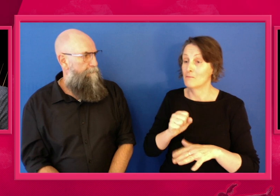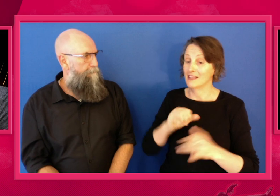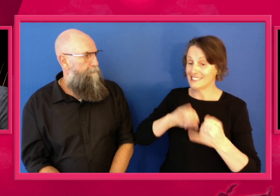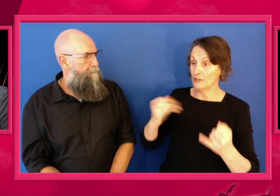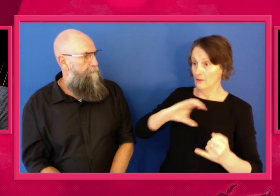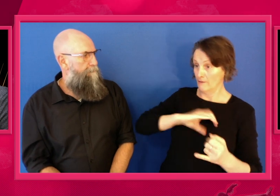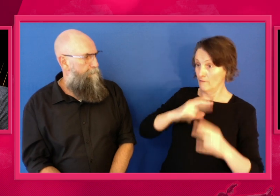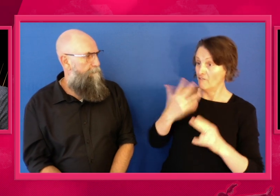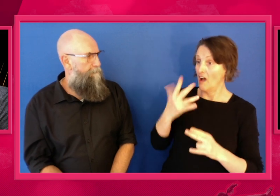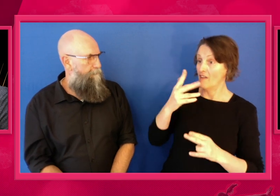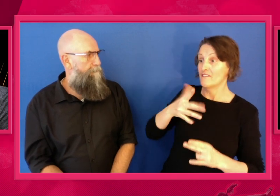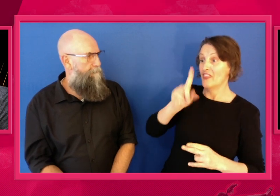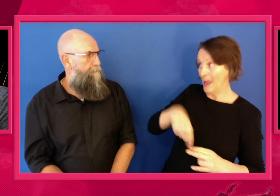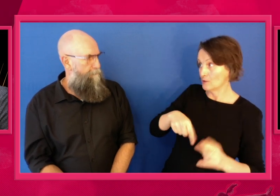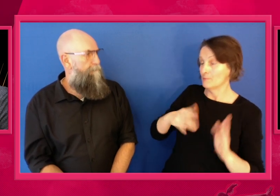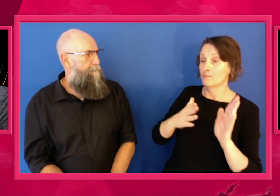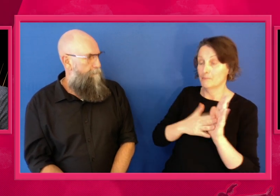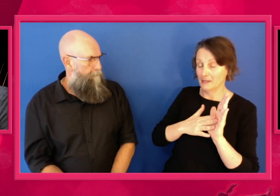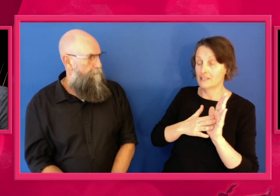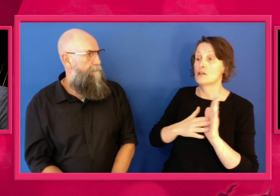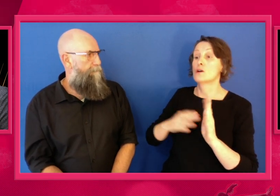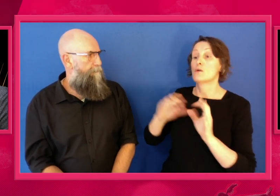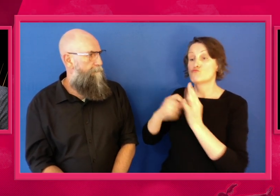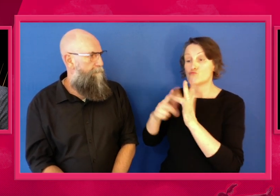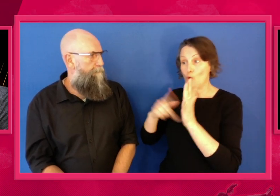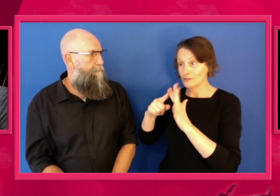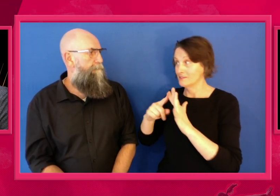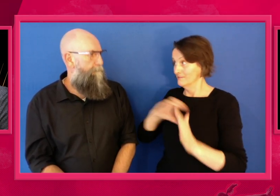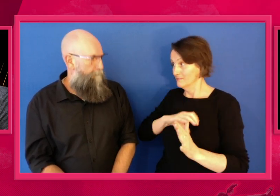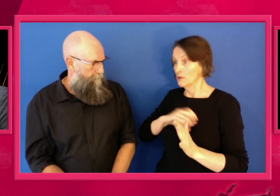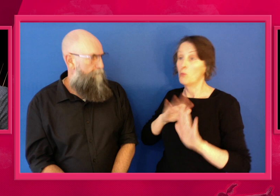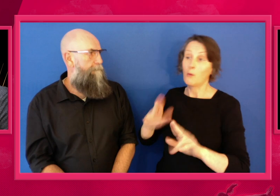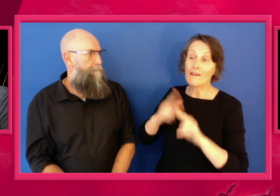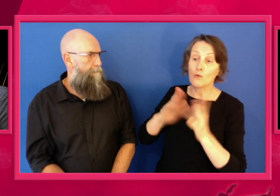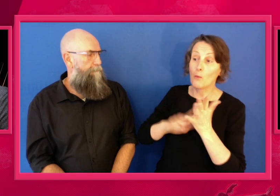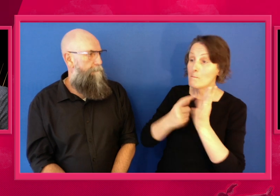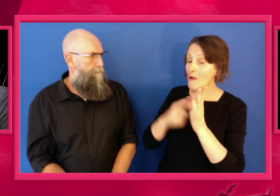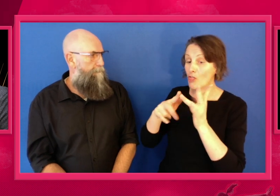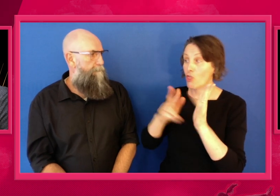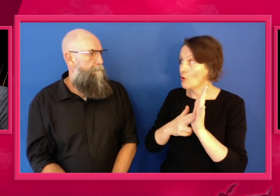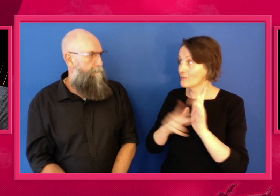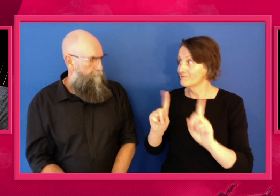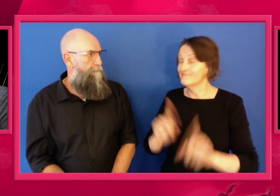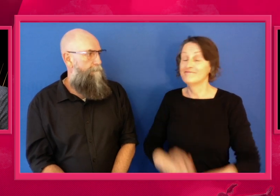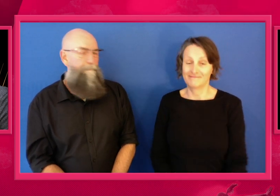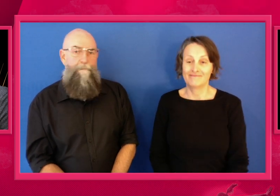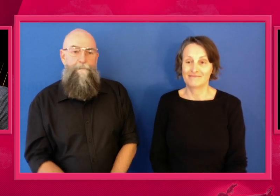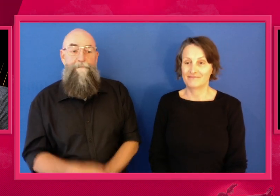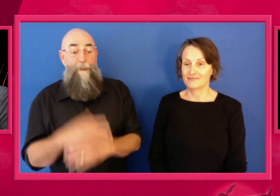Bronze now on the 1500. We await to see what he can do in the marathon. Kurt Fearnley: Rheed, The Legend, Hollywood, McCracken.